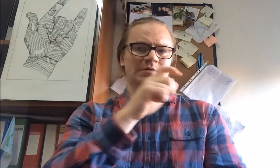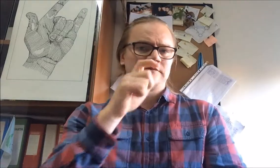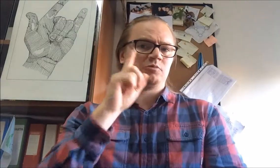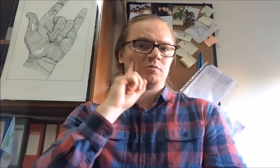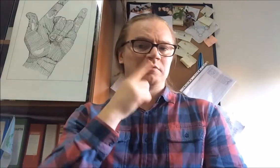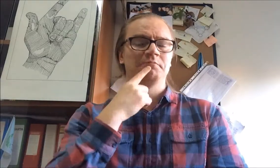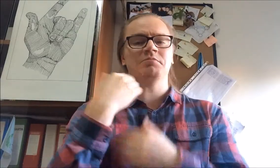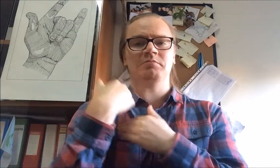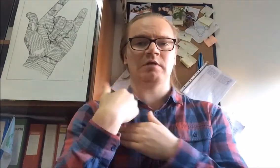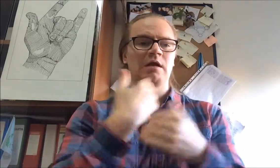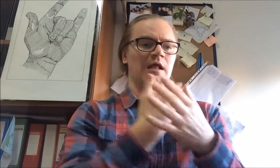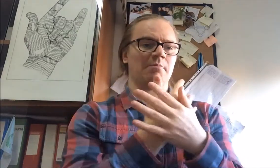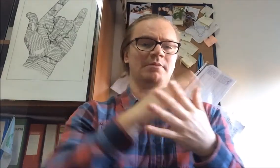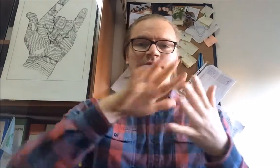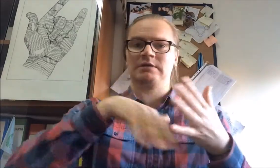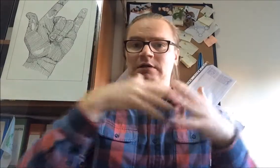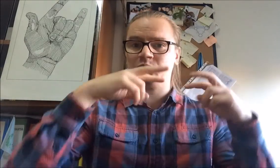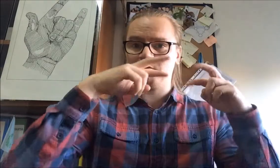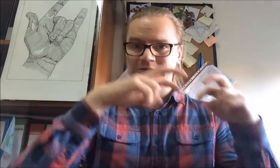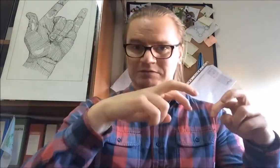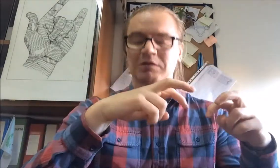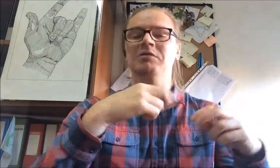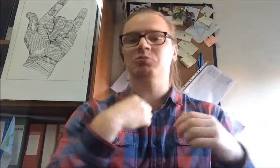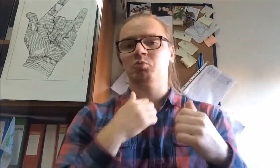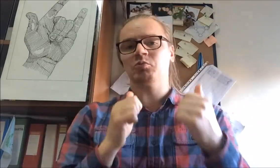I work with two deaf Sign language researchers